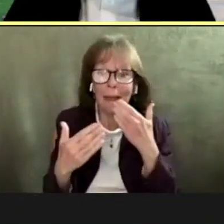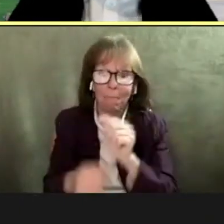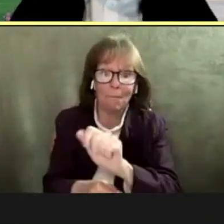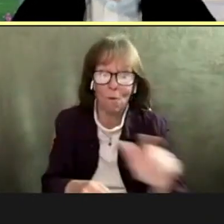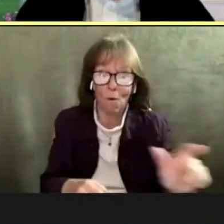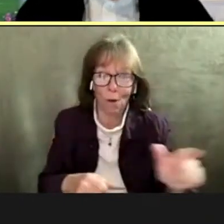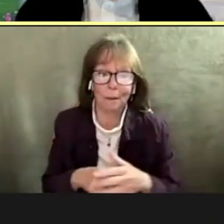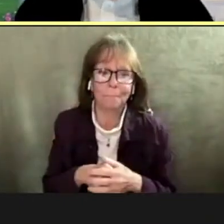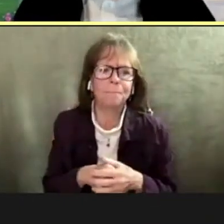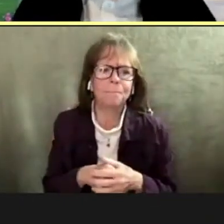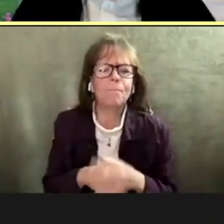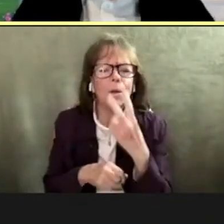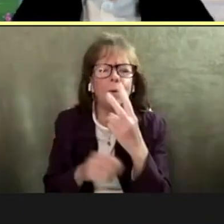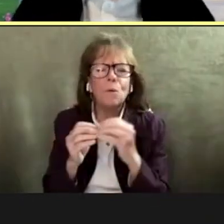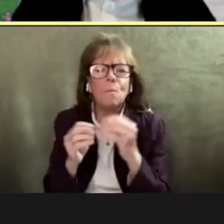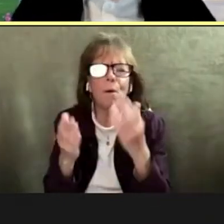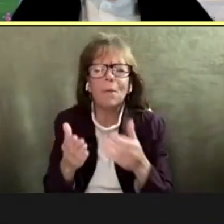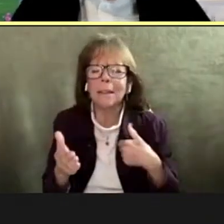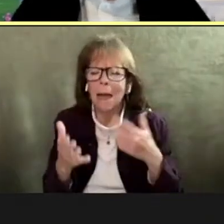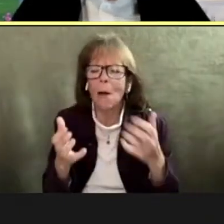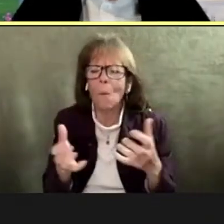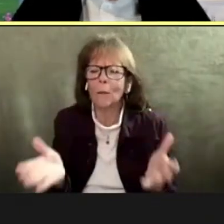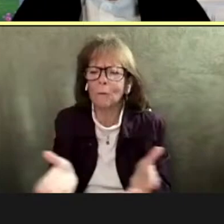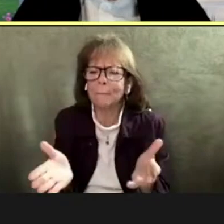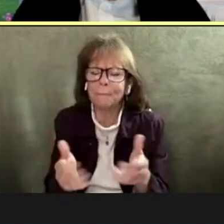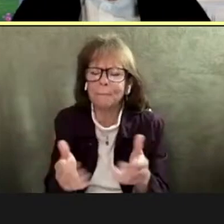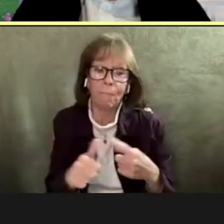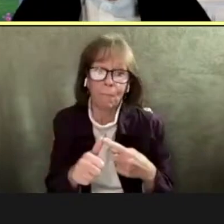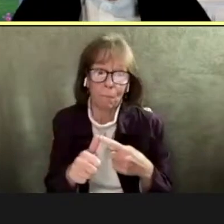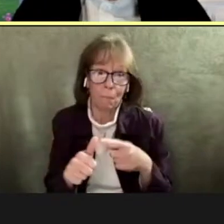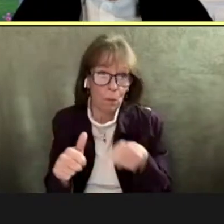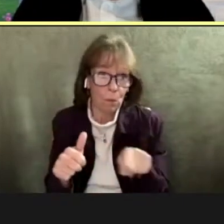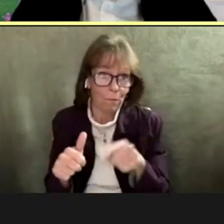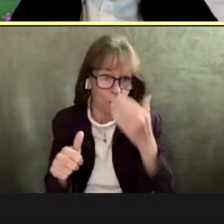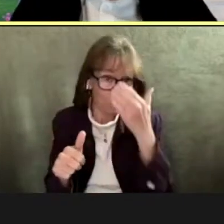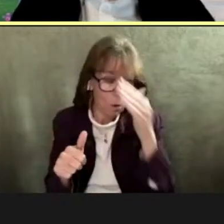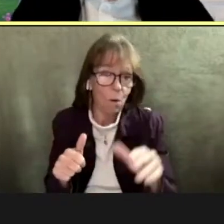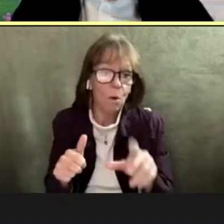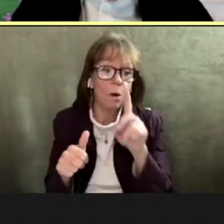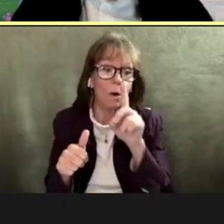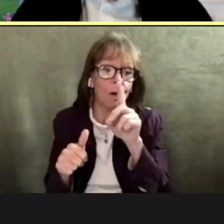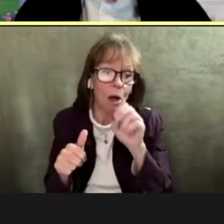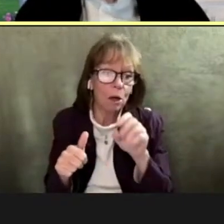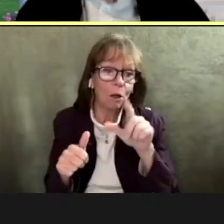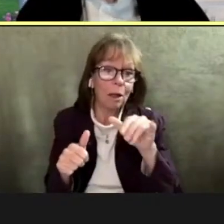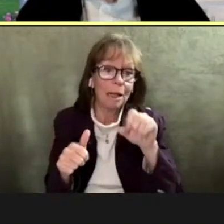I have two more things to promote. First, for those of you who don't know, Dr. Lisa Meeks, my friend and